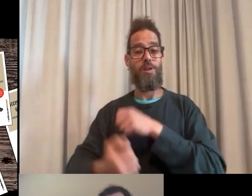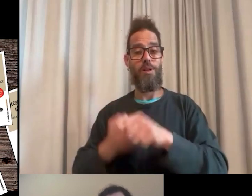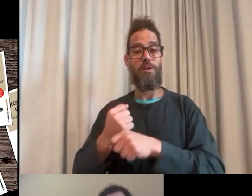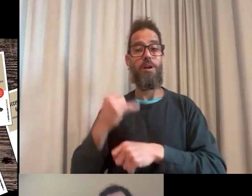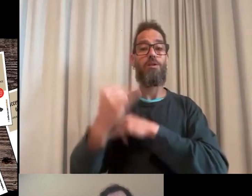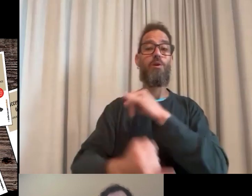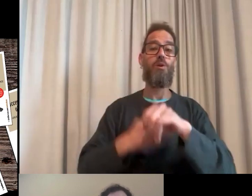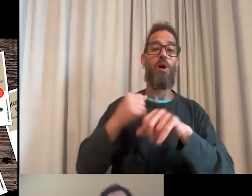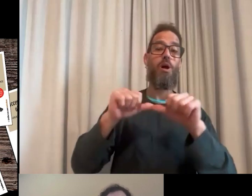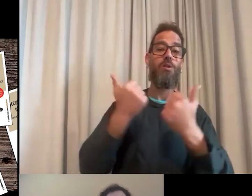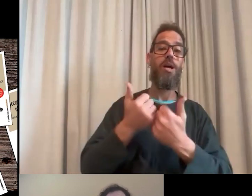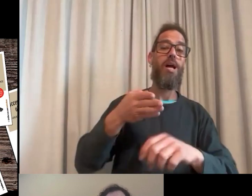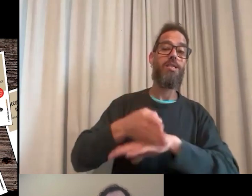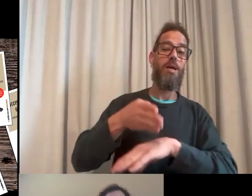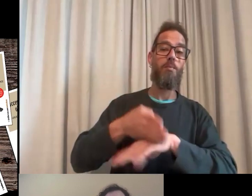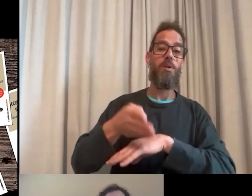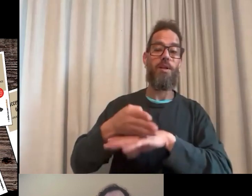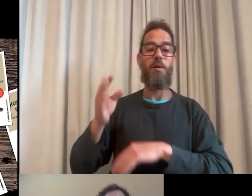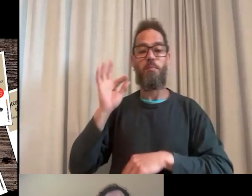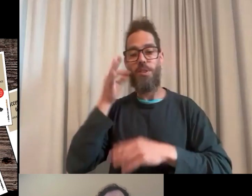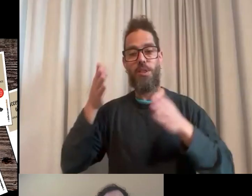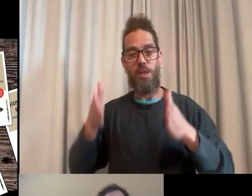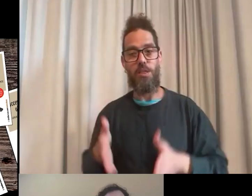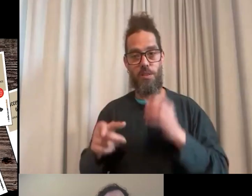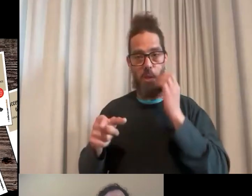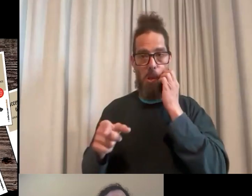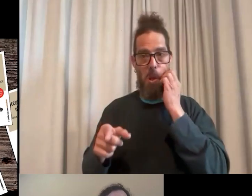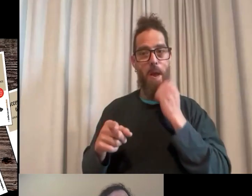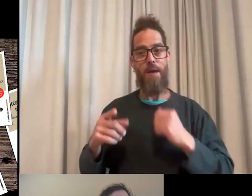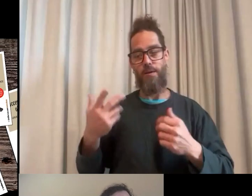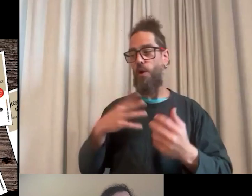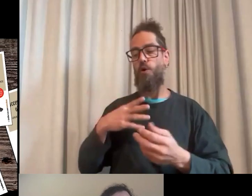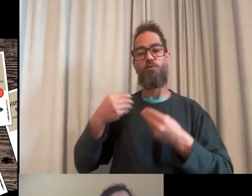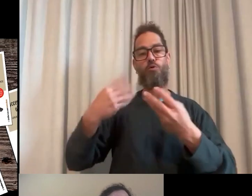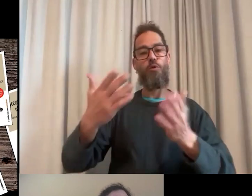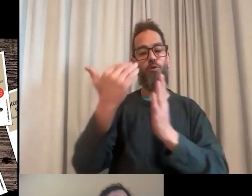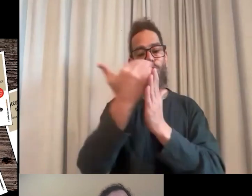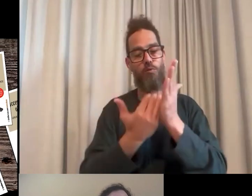which I've been involved with for years and so maybe I'm biased, the International Association of Accessibility Professionals, not only